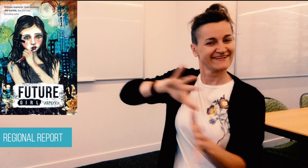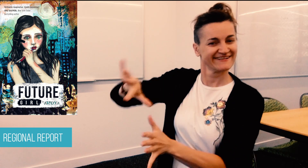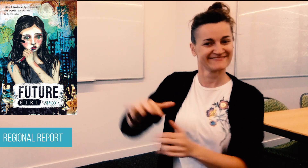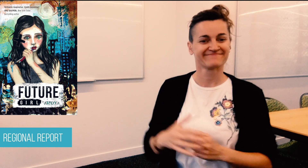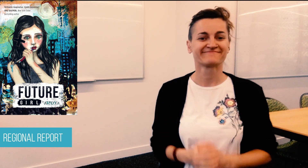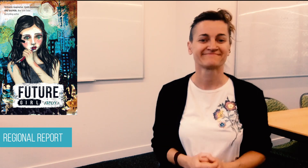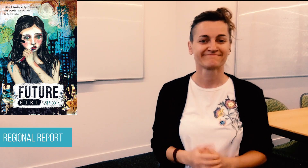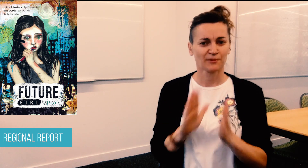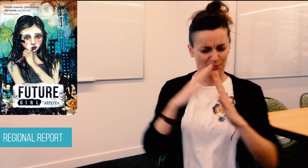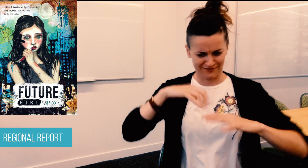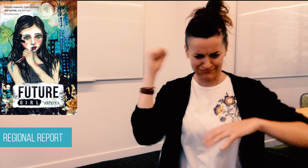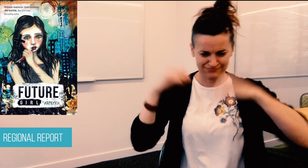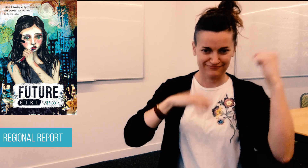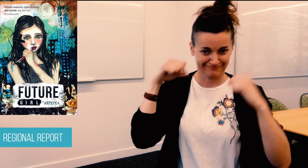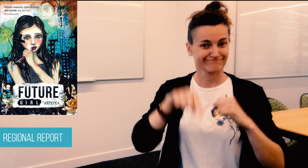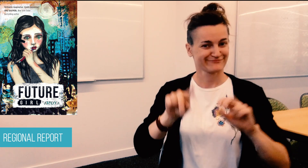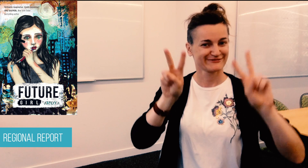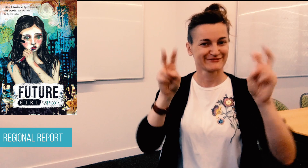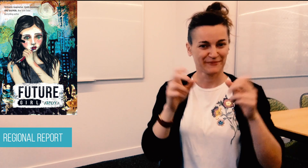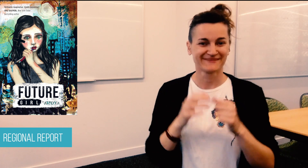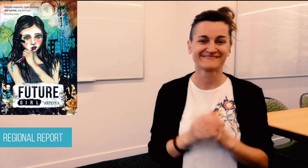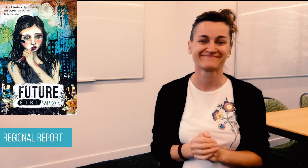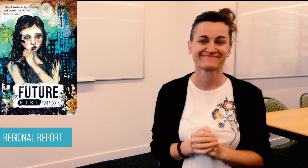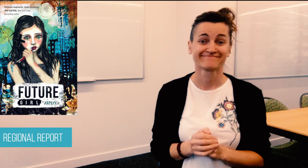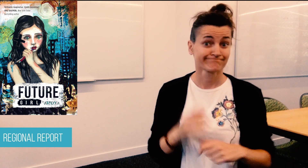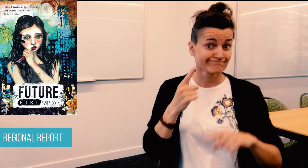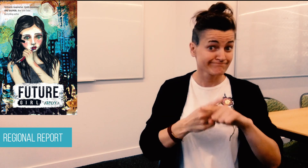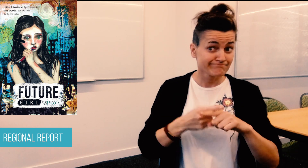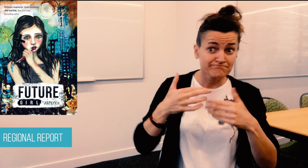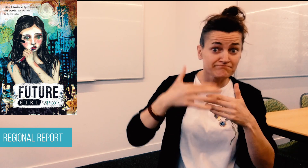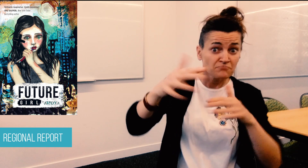As the world faces crises, she encourages us